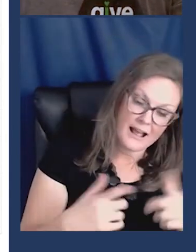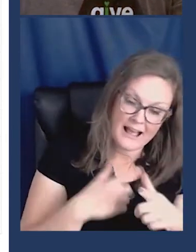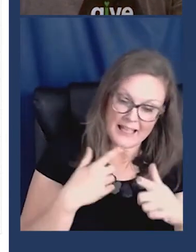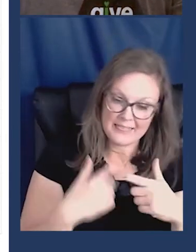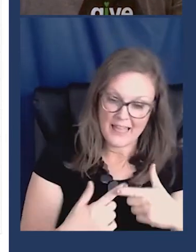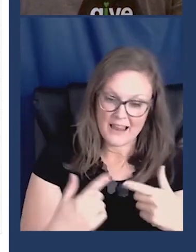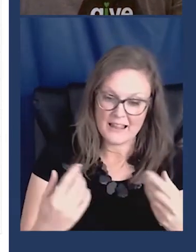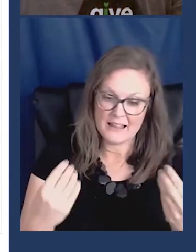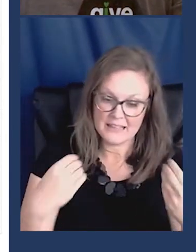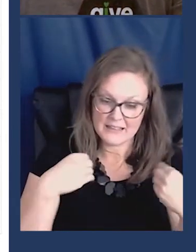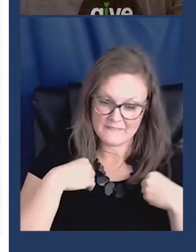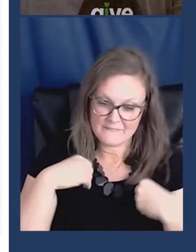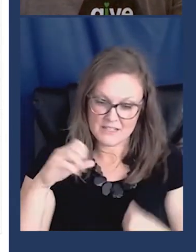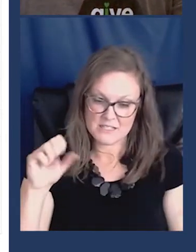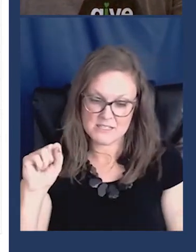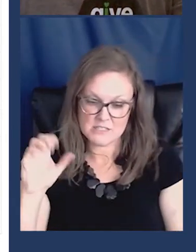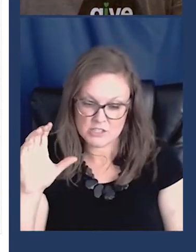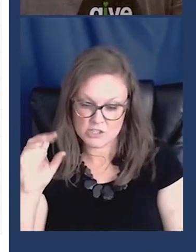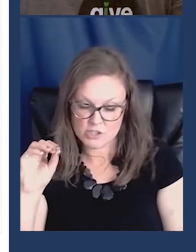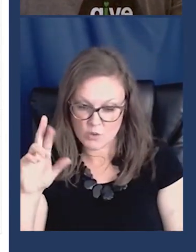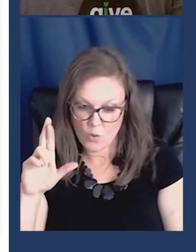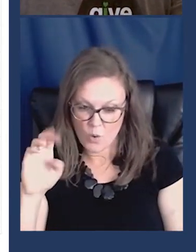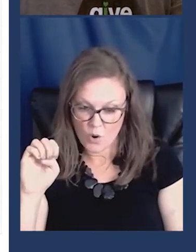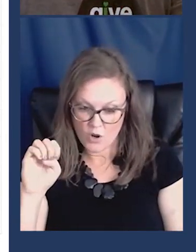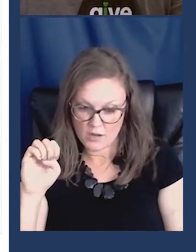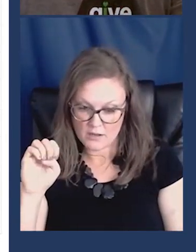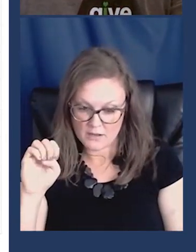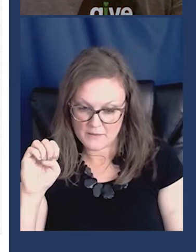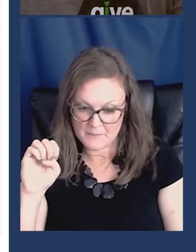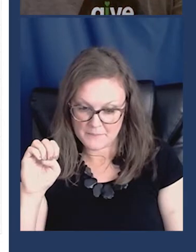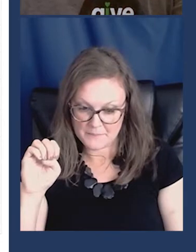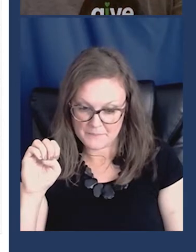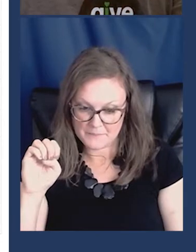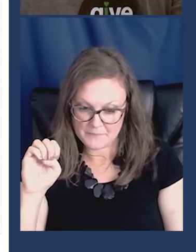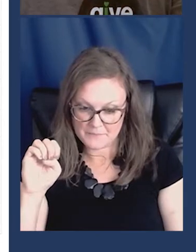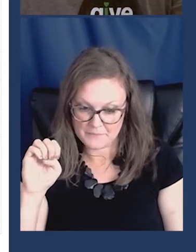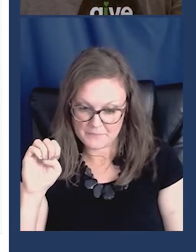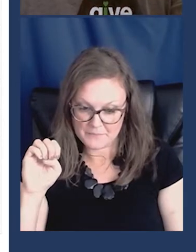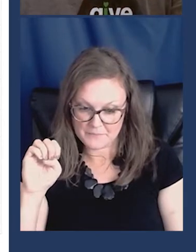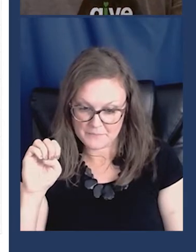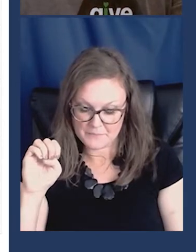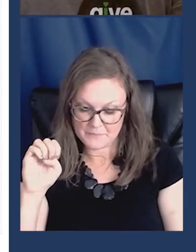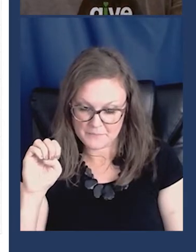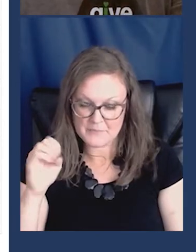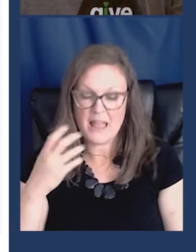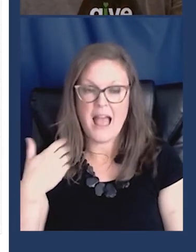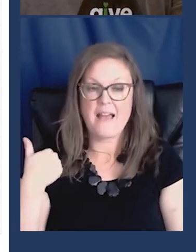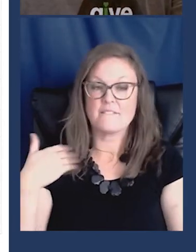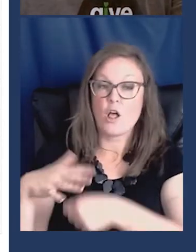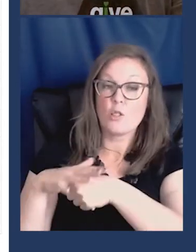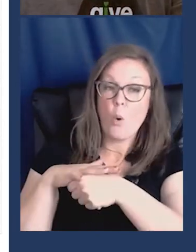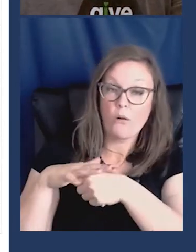I've got a local player here. It's got a leaderboard